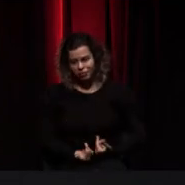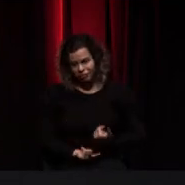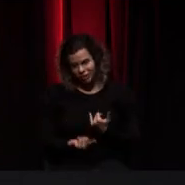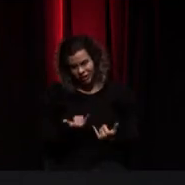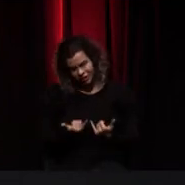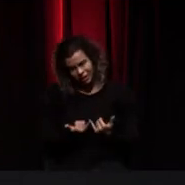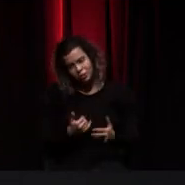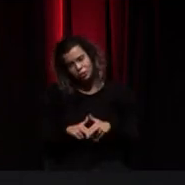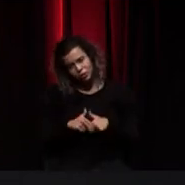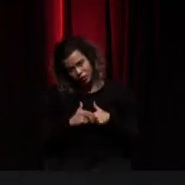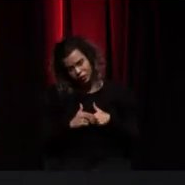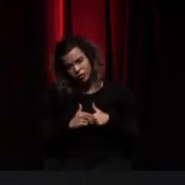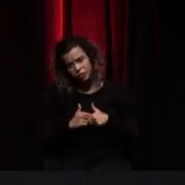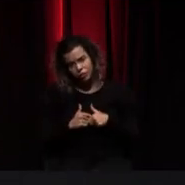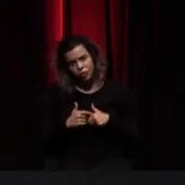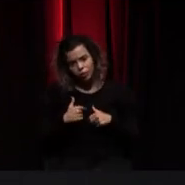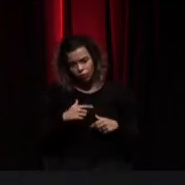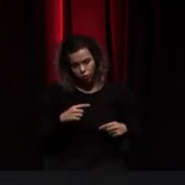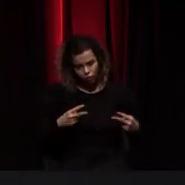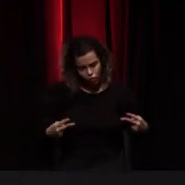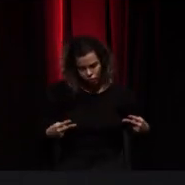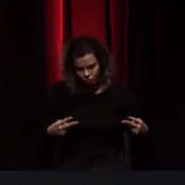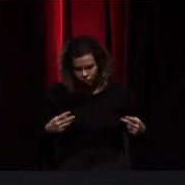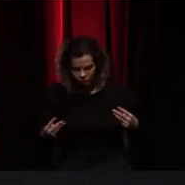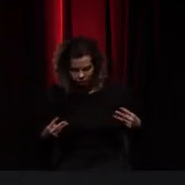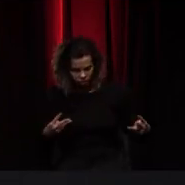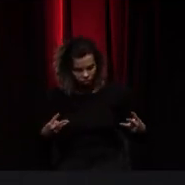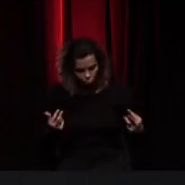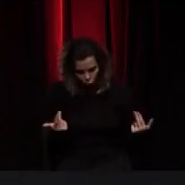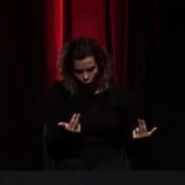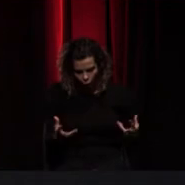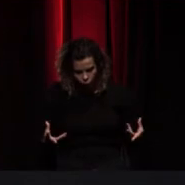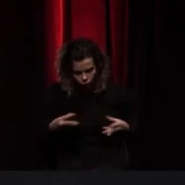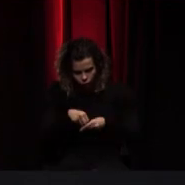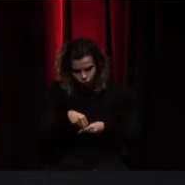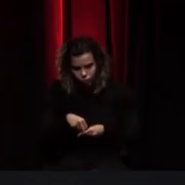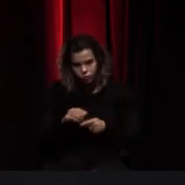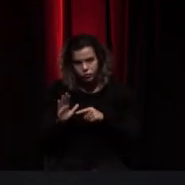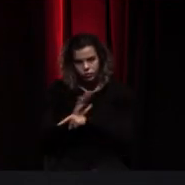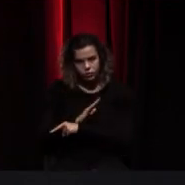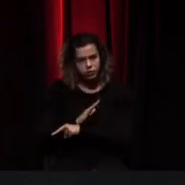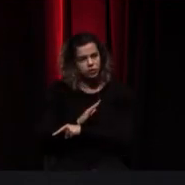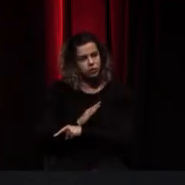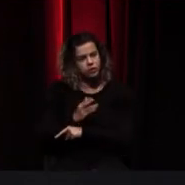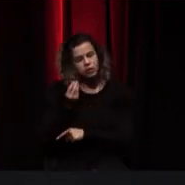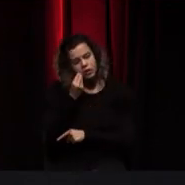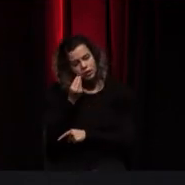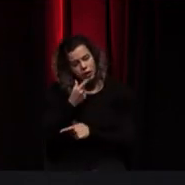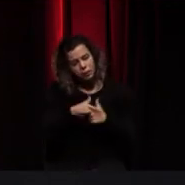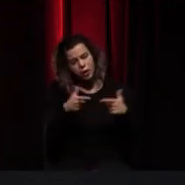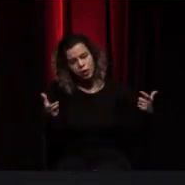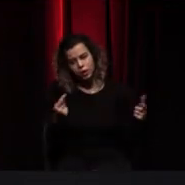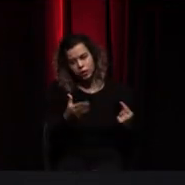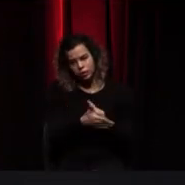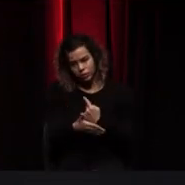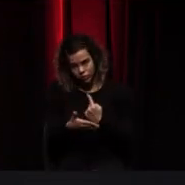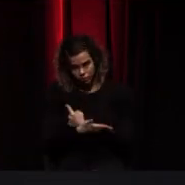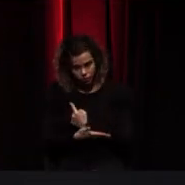So I end up combining them so that we may answer as many questions as possible.